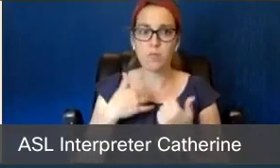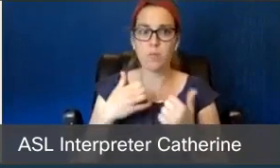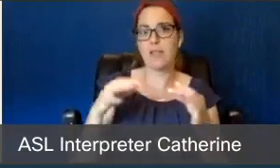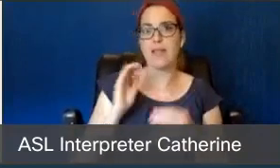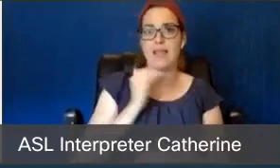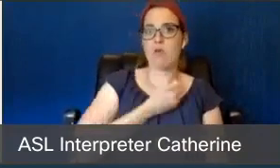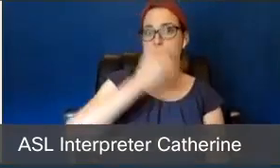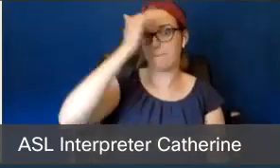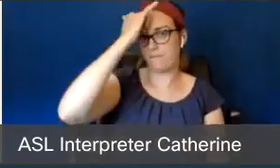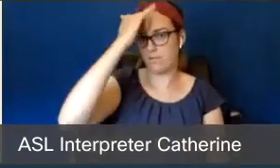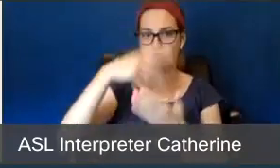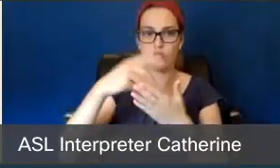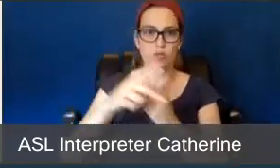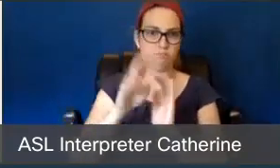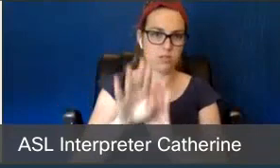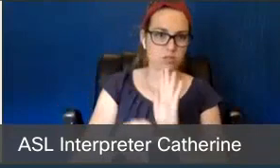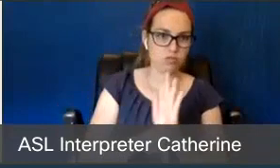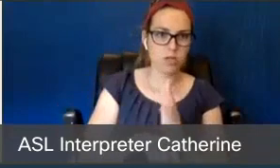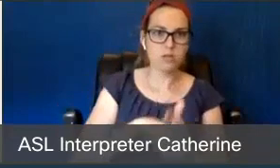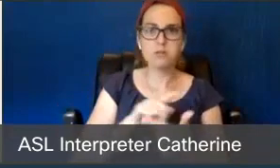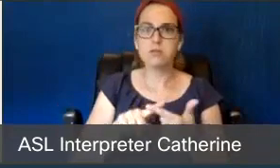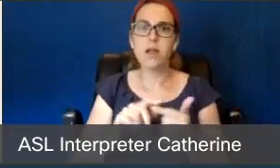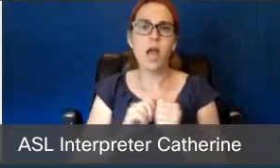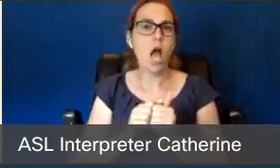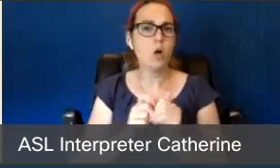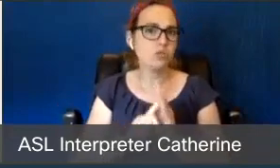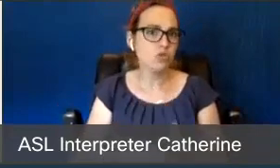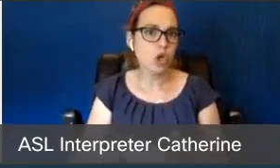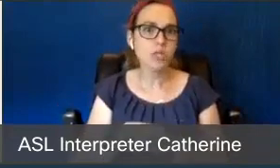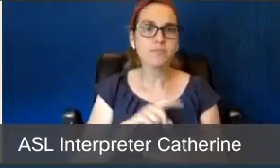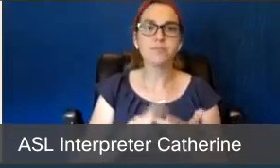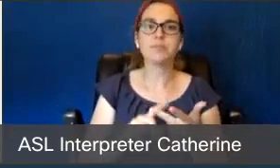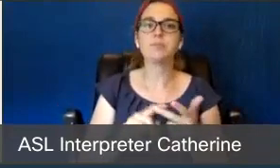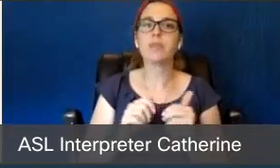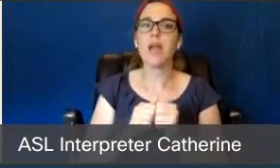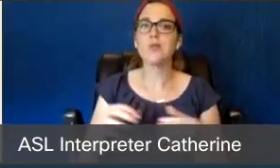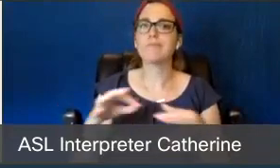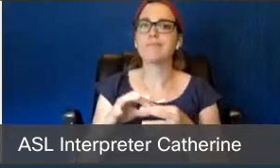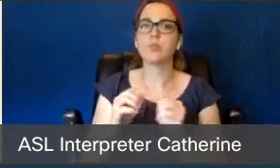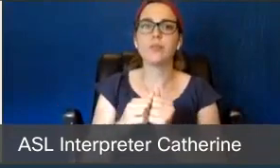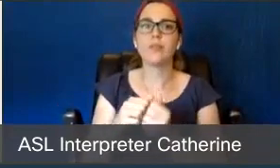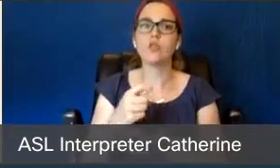also ways to get started, linkages to your other treatment providers and community mapping.